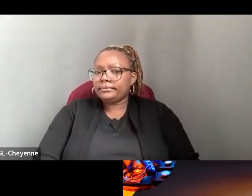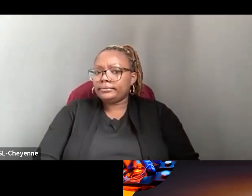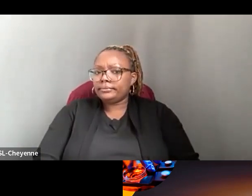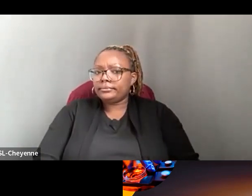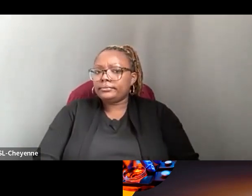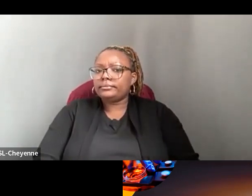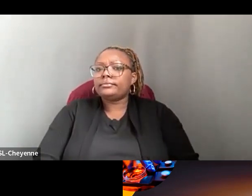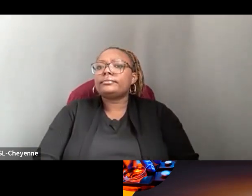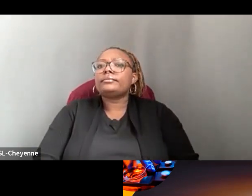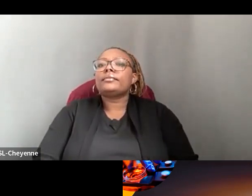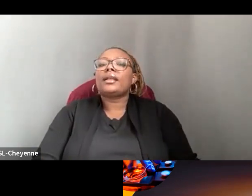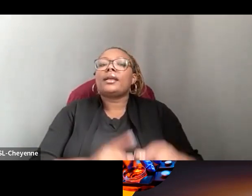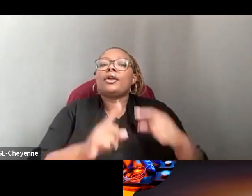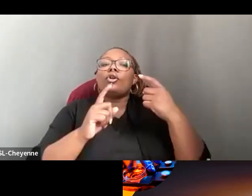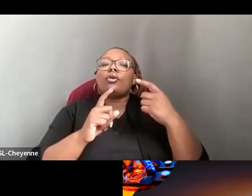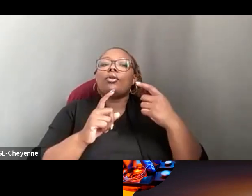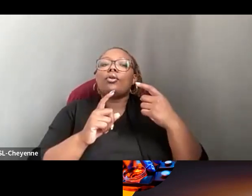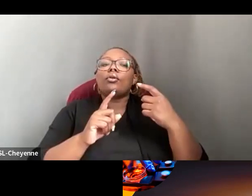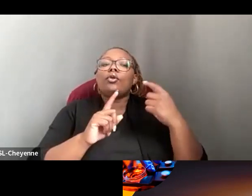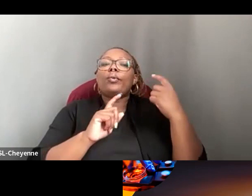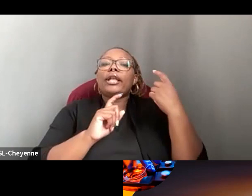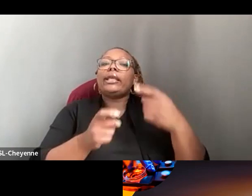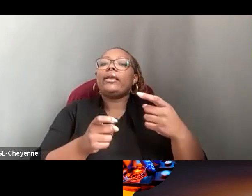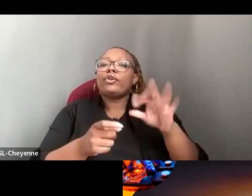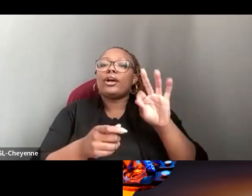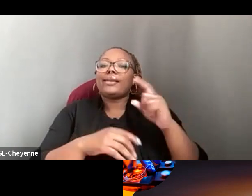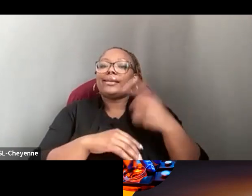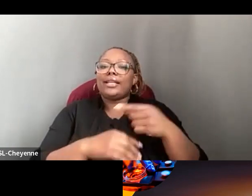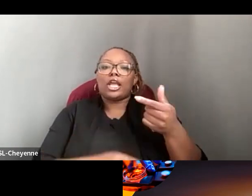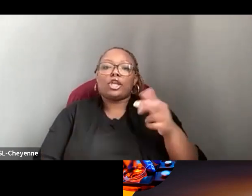We actually give you what amounts to a 90-day grace period to get that report submitted.